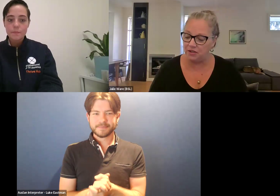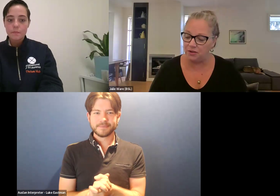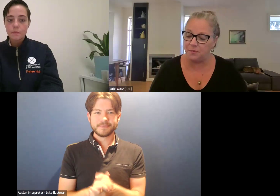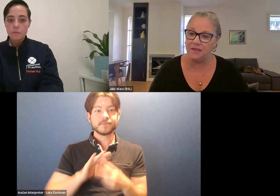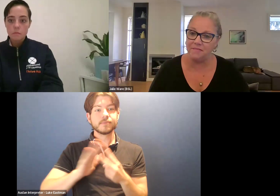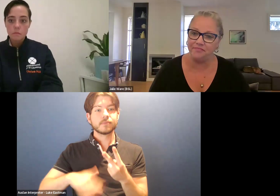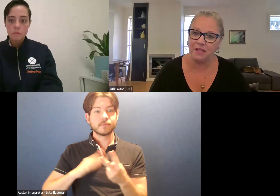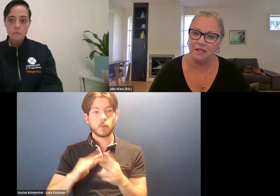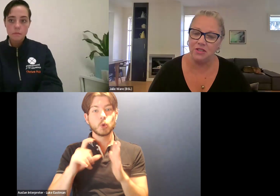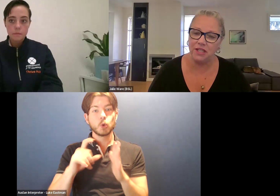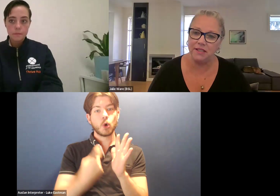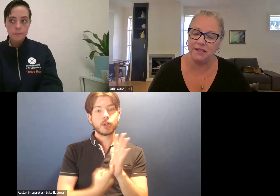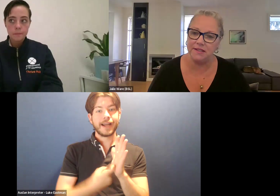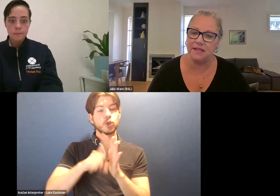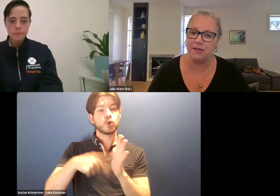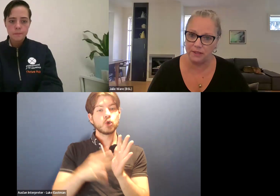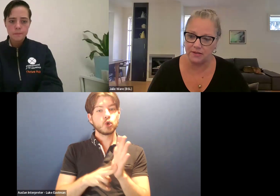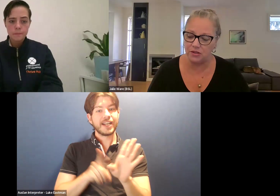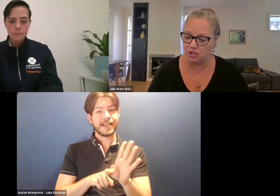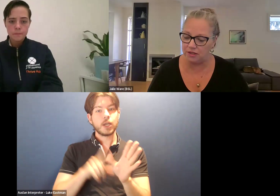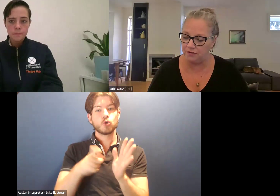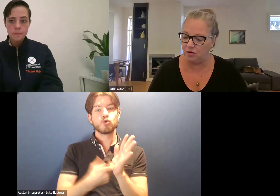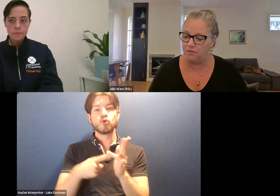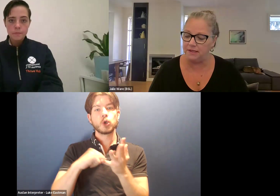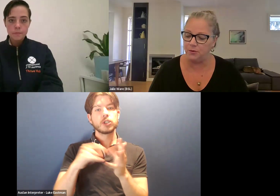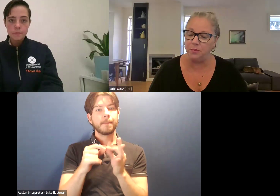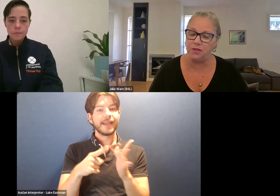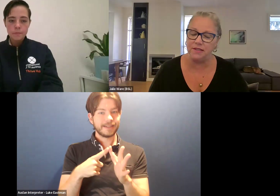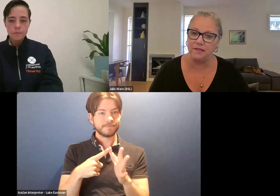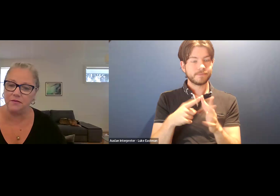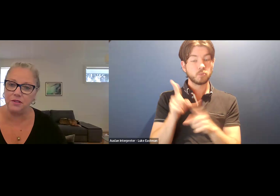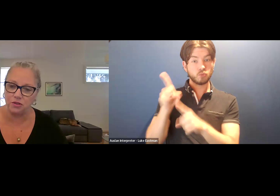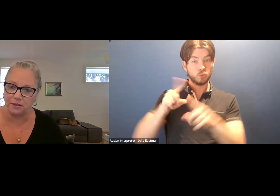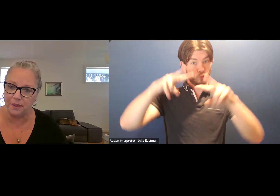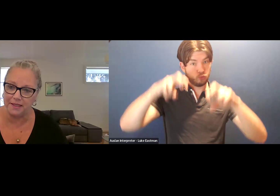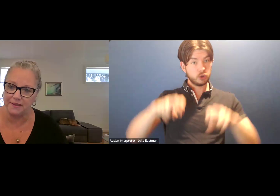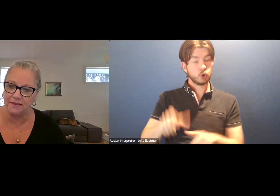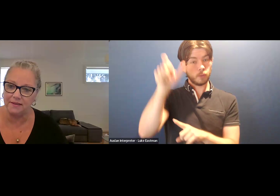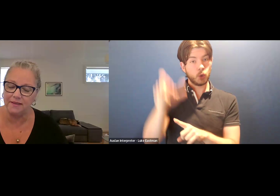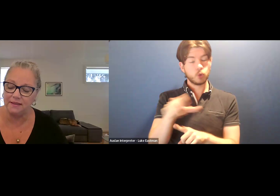Jenny Crosbie. Jenny is a researcher from